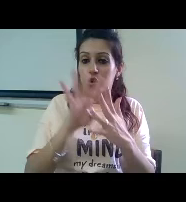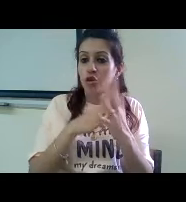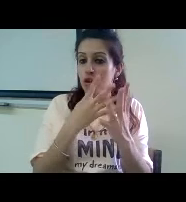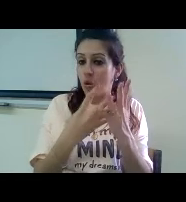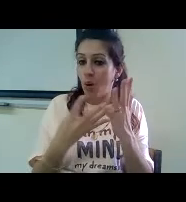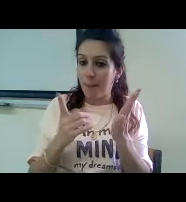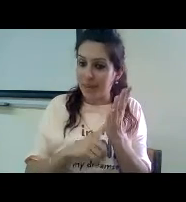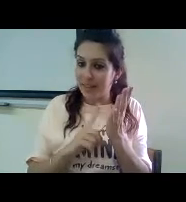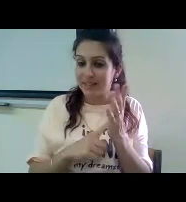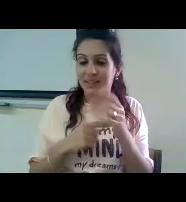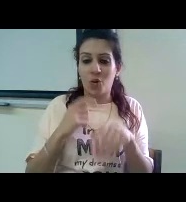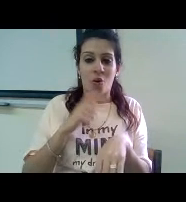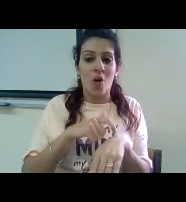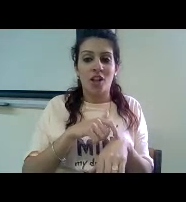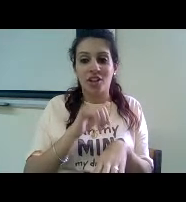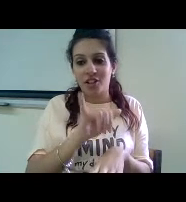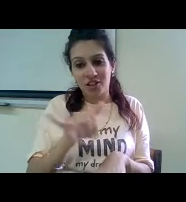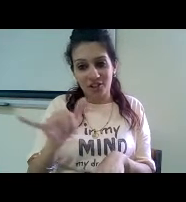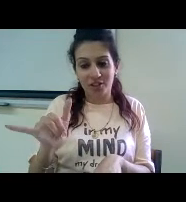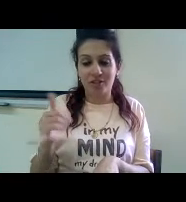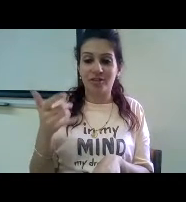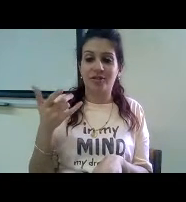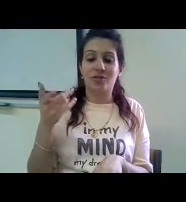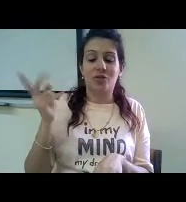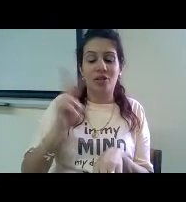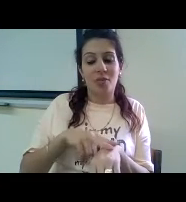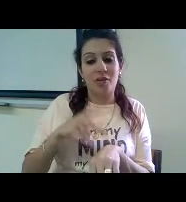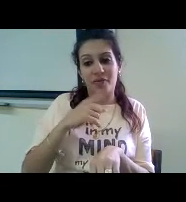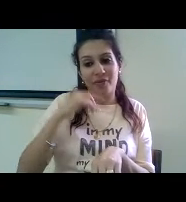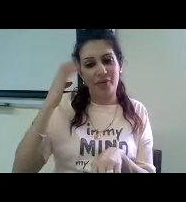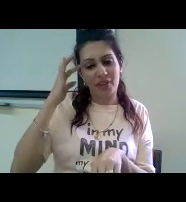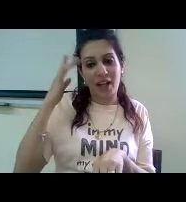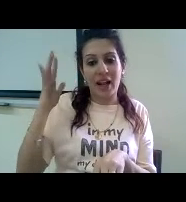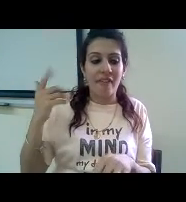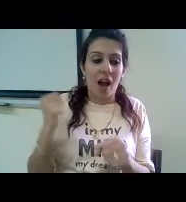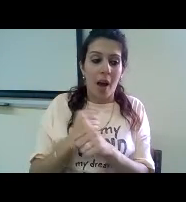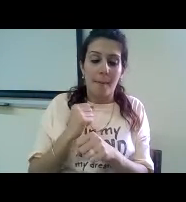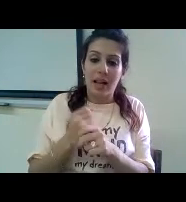the family, your work in the classroom will not be successful.